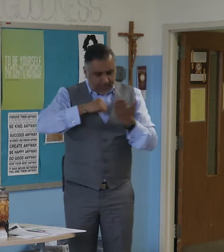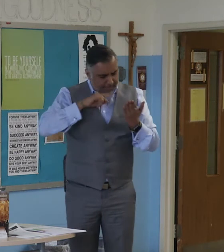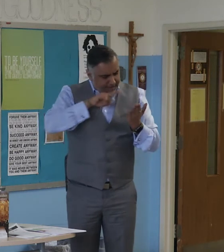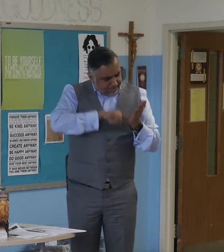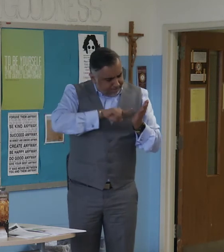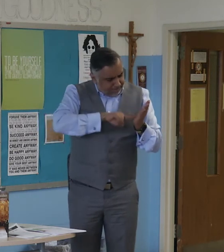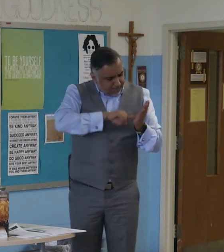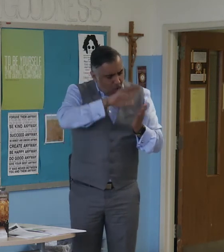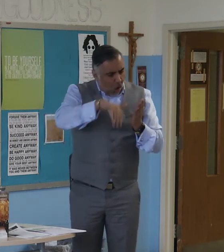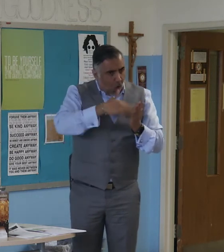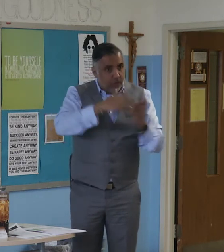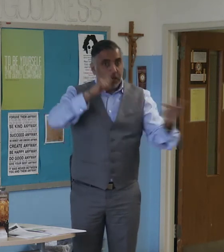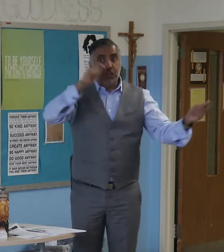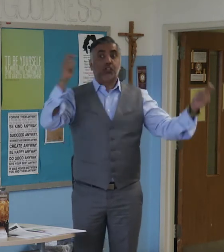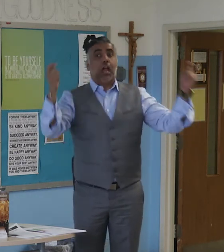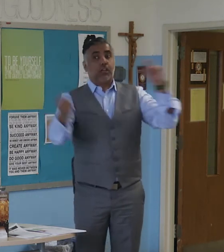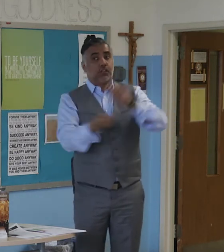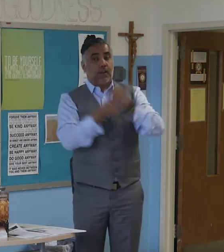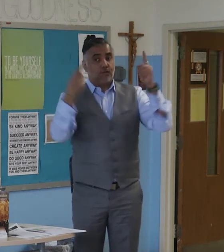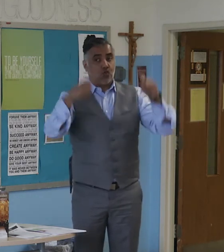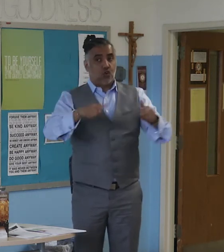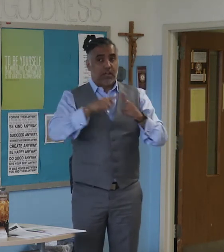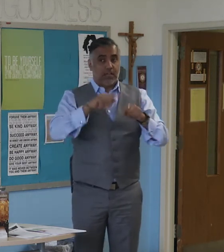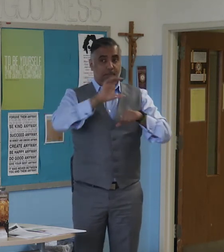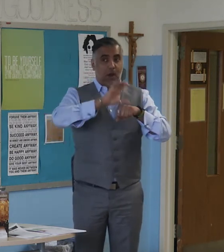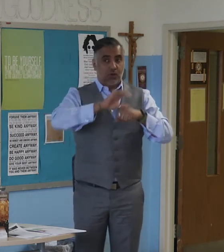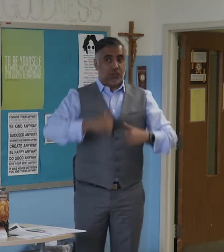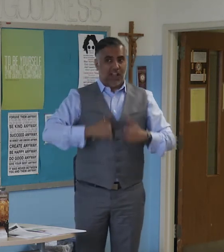massive changes that have occurred in Catholic parish life over the last 10-20